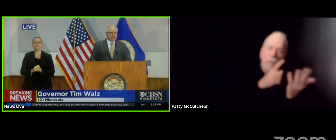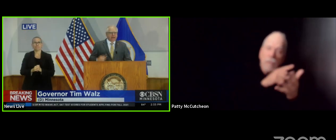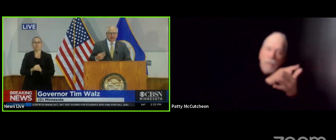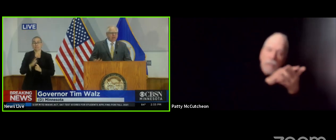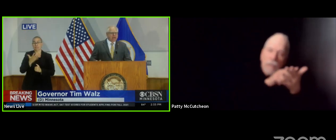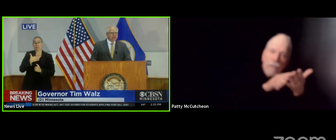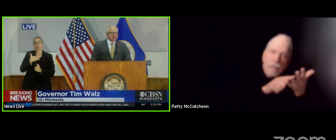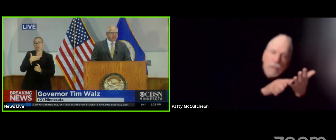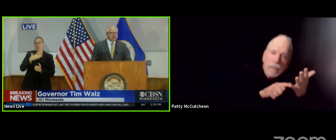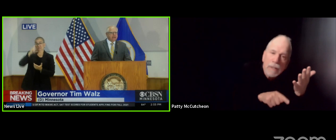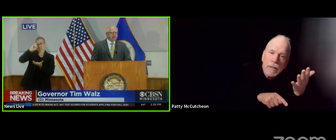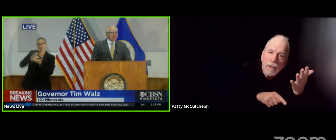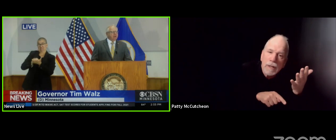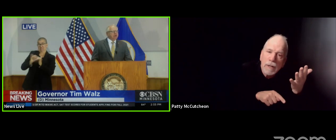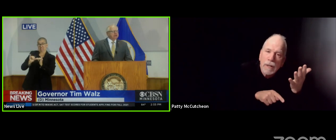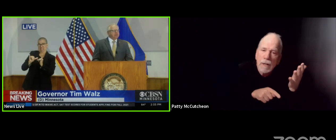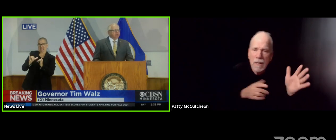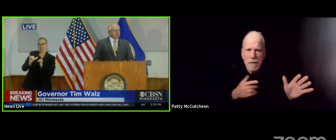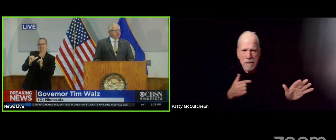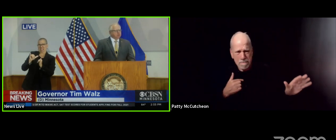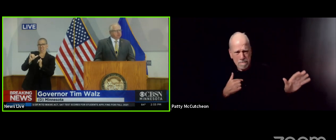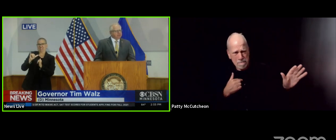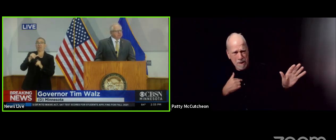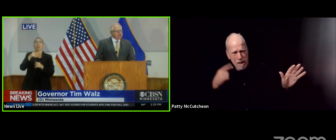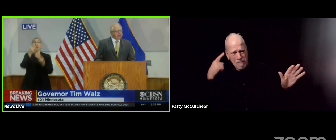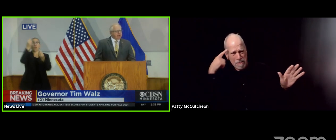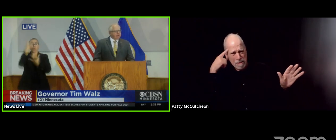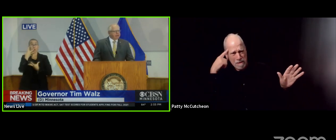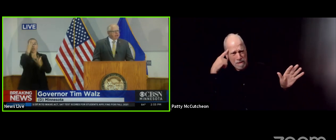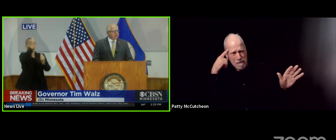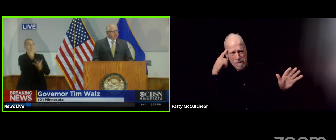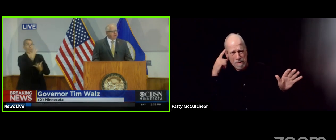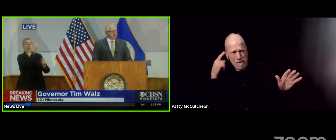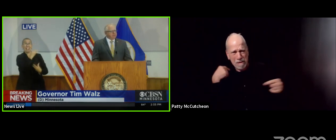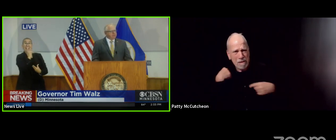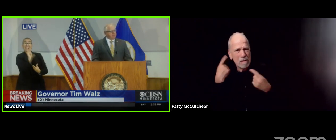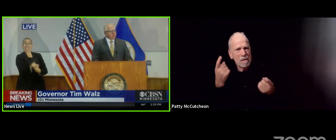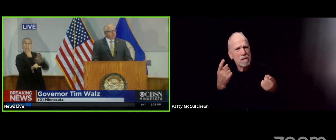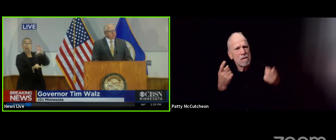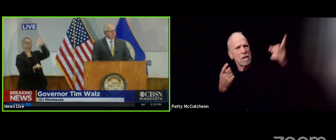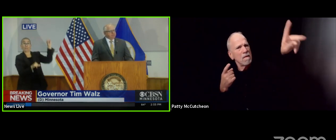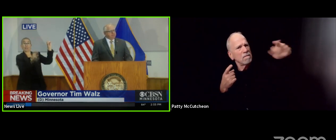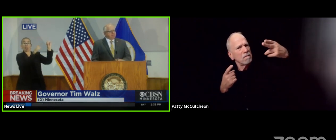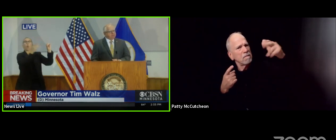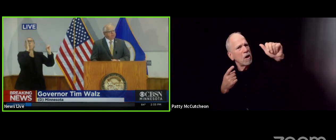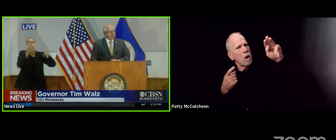AND CONVEYED TO ME THAT THEY WERE ACCEPTABLE WITH THIS AND WOULD LET THIS STAND.